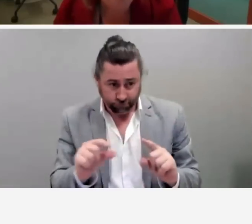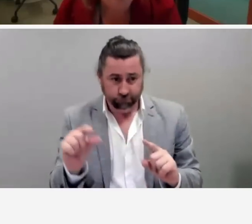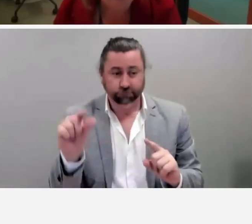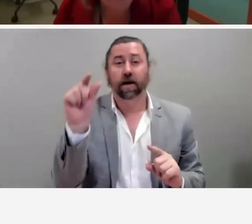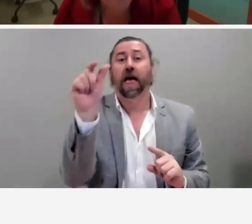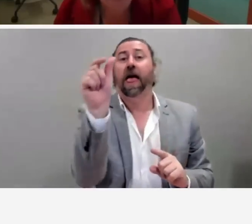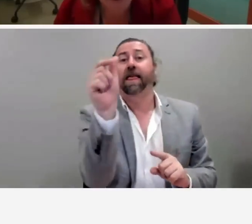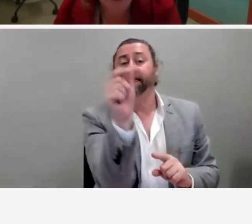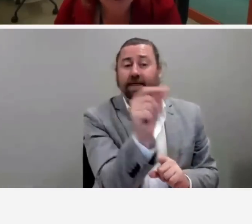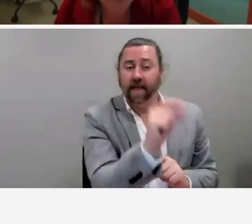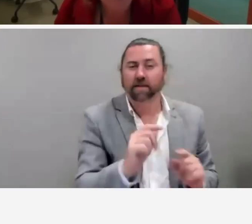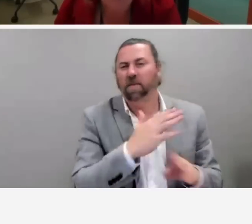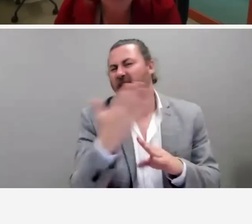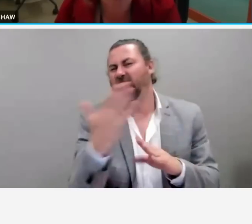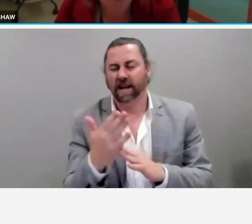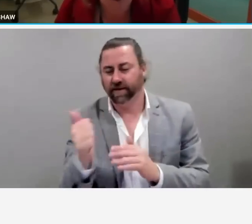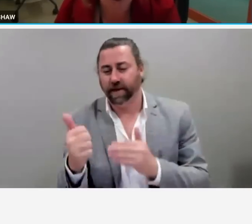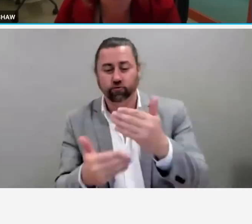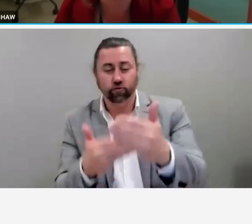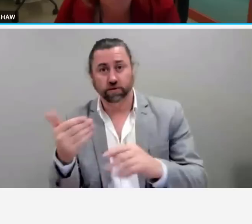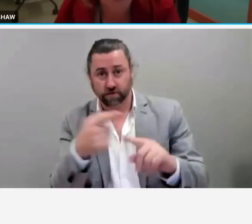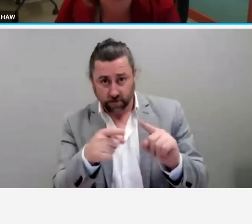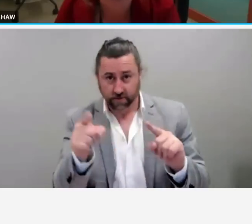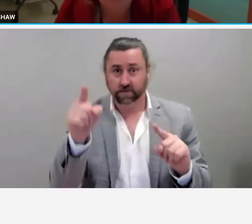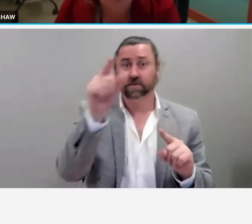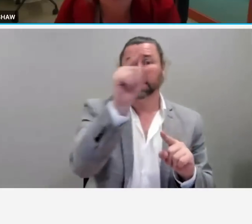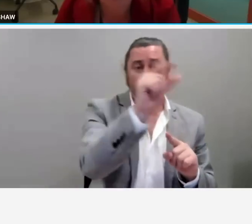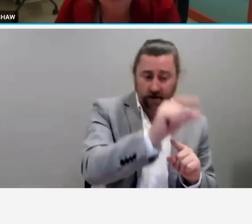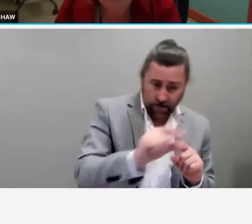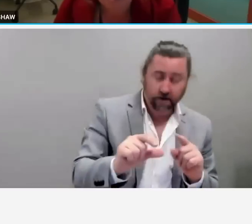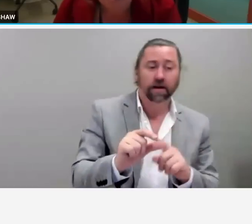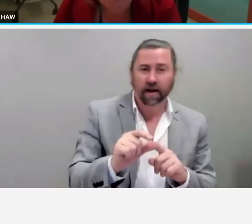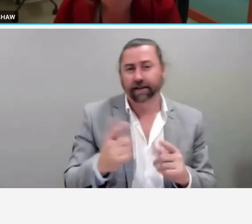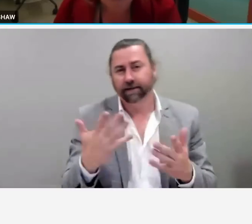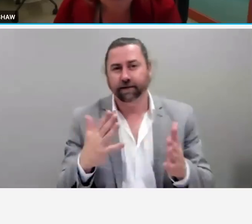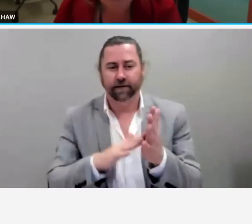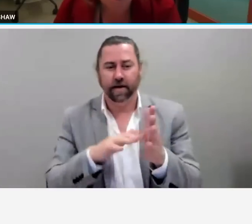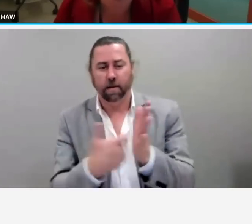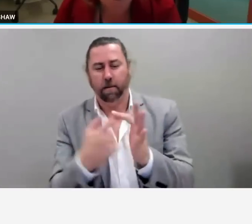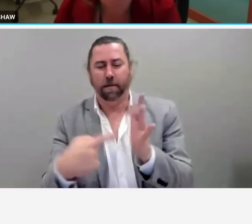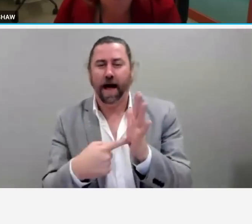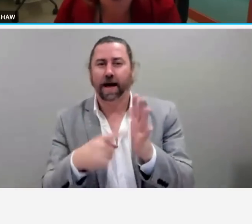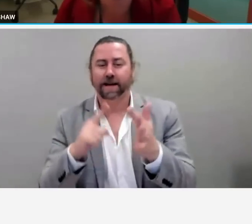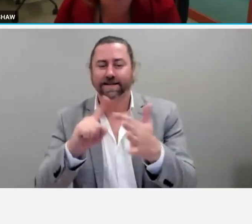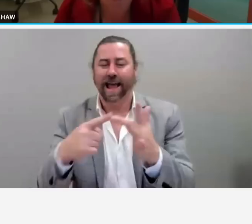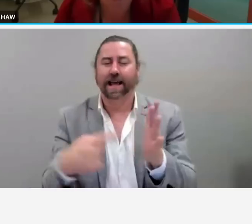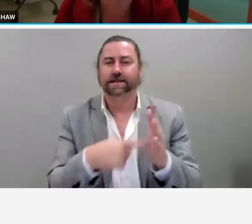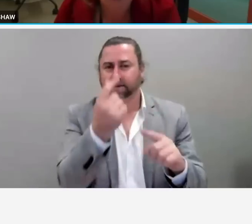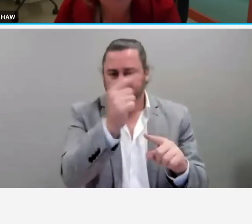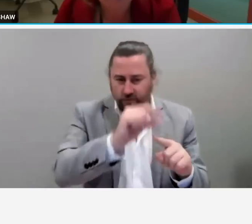Then of course at the end of that process at any point in time we have the market exit, so the regulation of registered provider or worker when